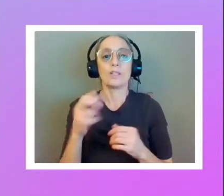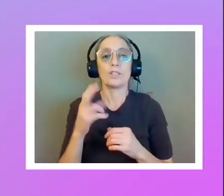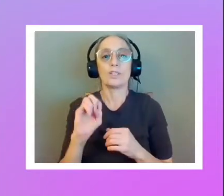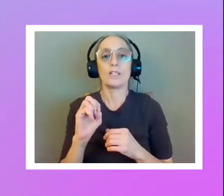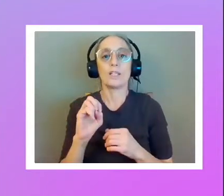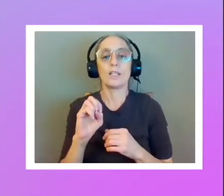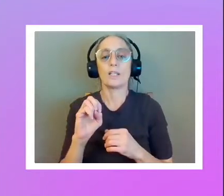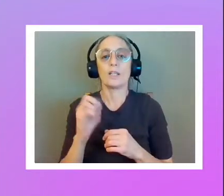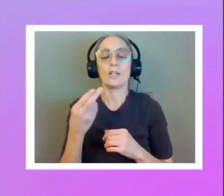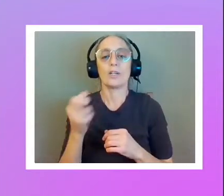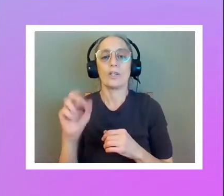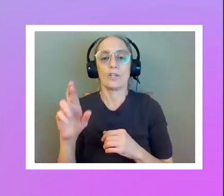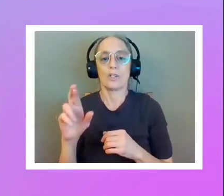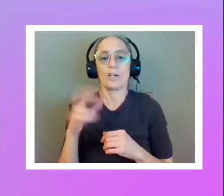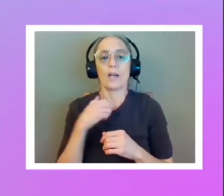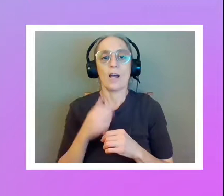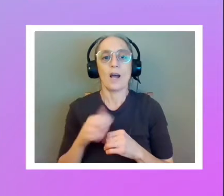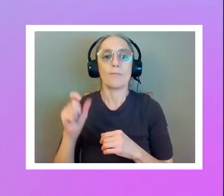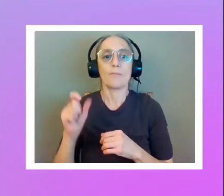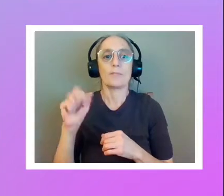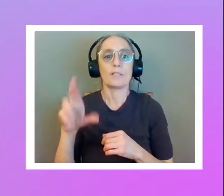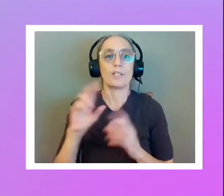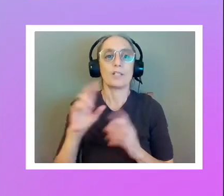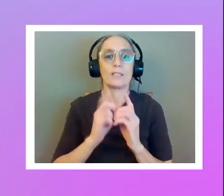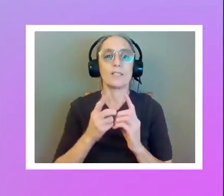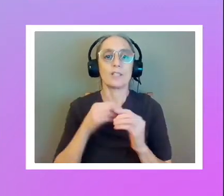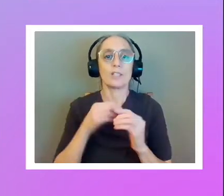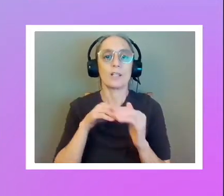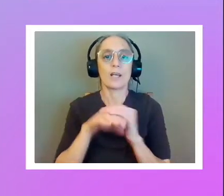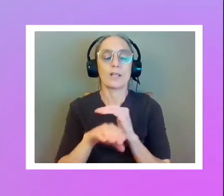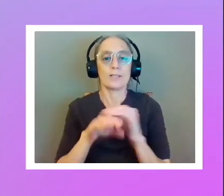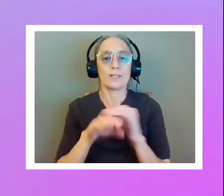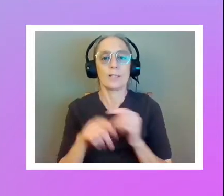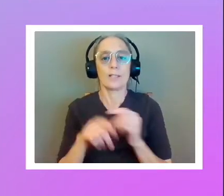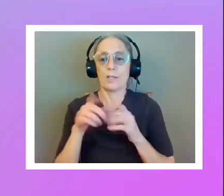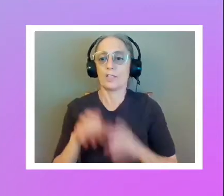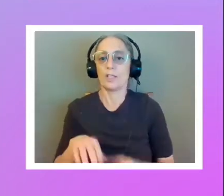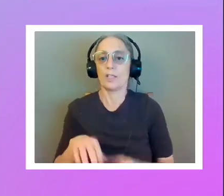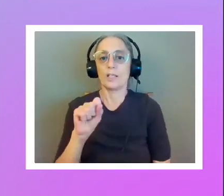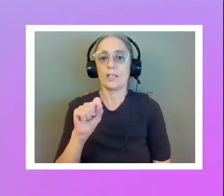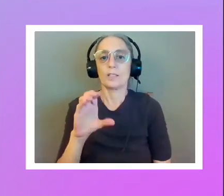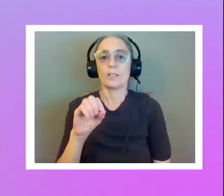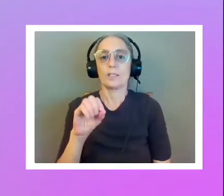a senior digital accessibility specialist at Scotiabank. Before joining Scotia,